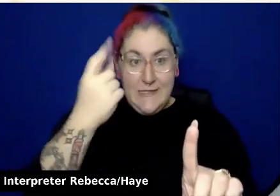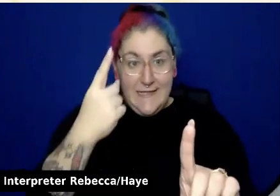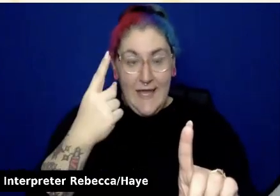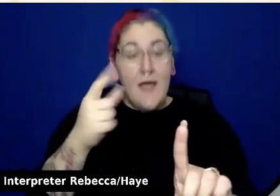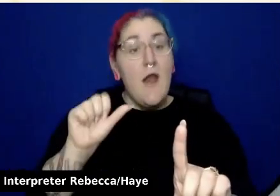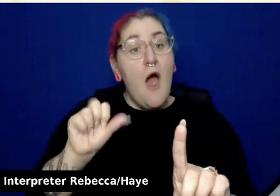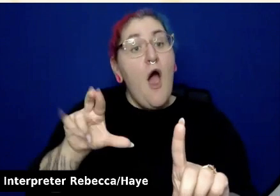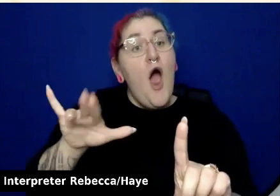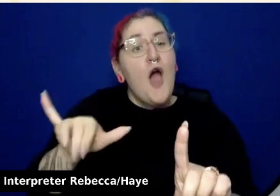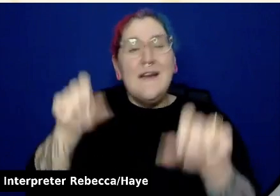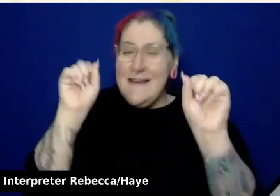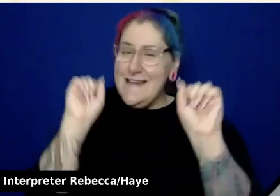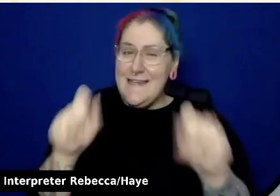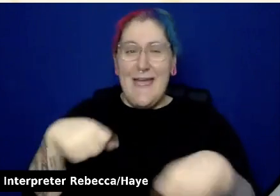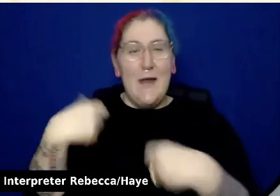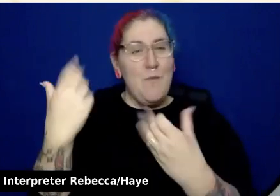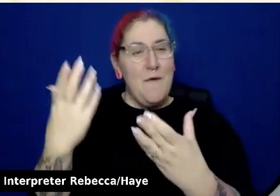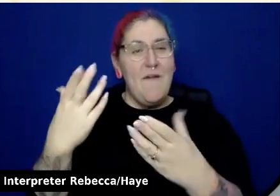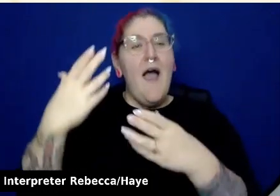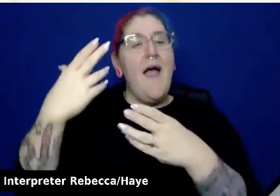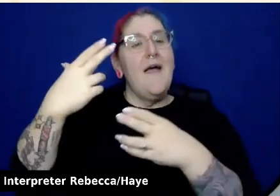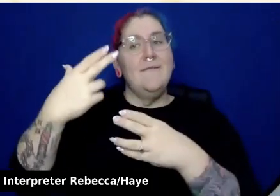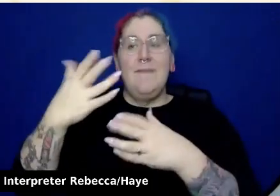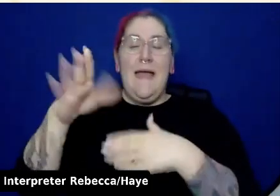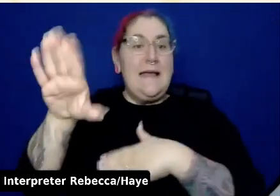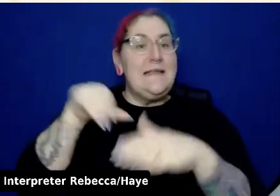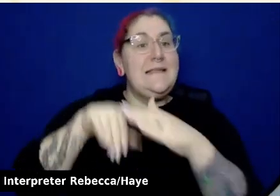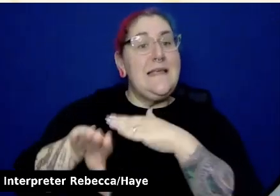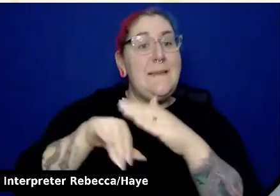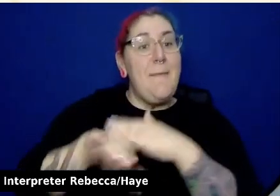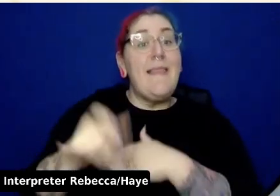Start an accessible name with the visible label as a best practice.